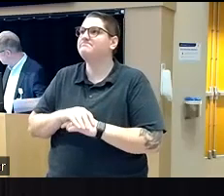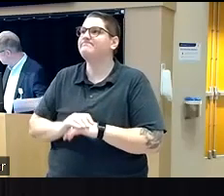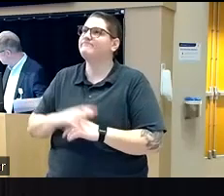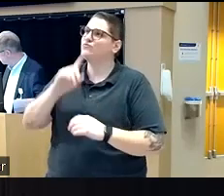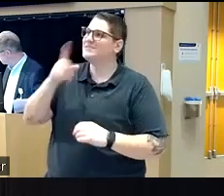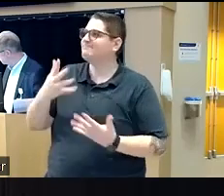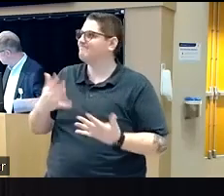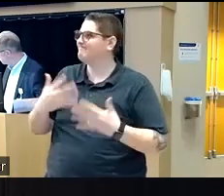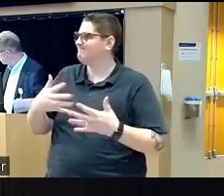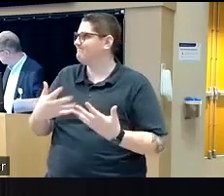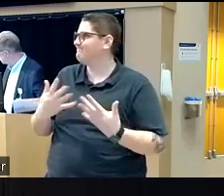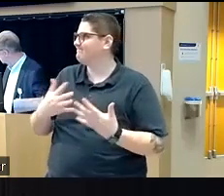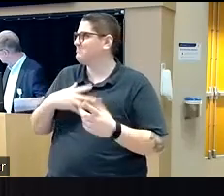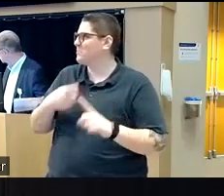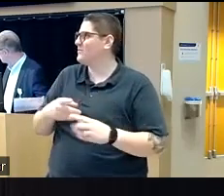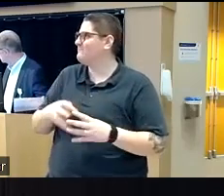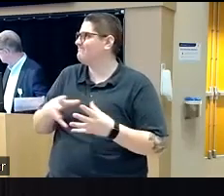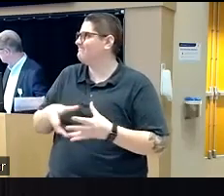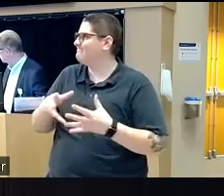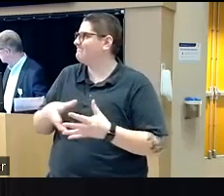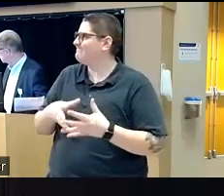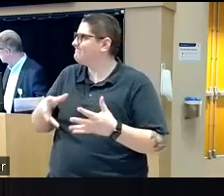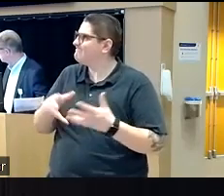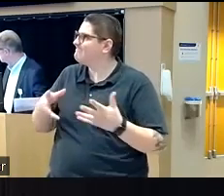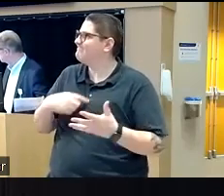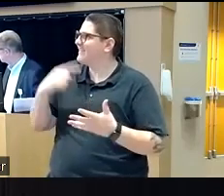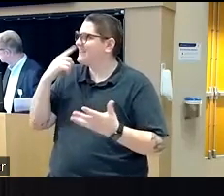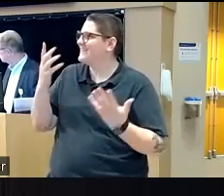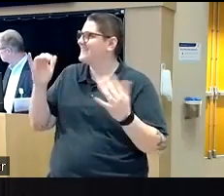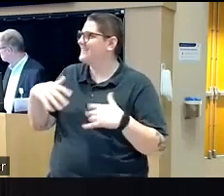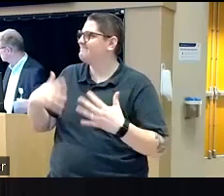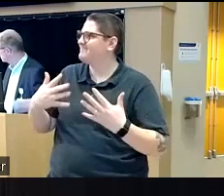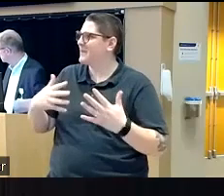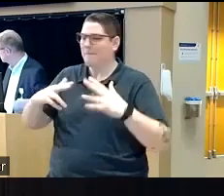I'm trying to say here like I I just think that yeah like it's built in the system that we have